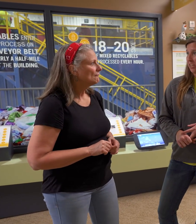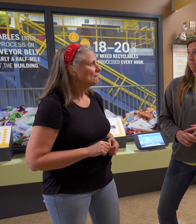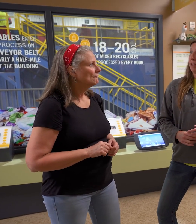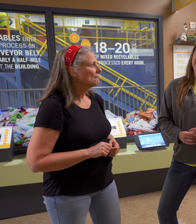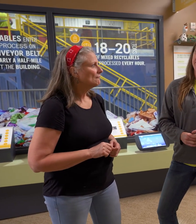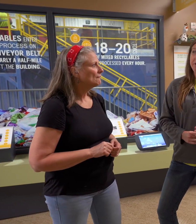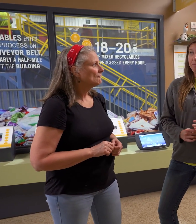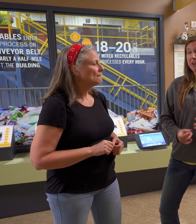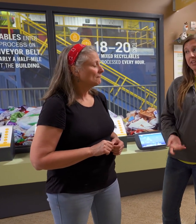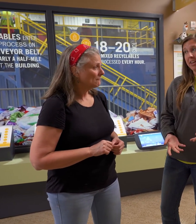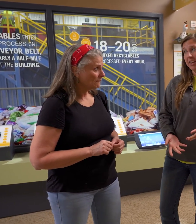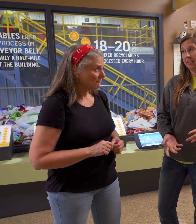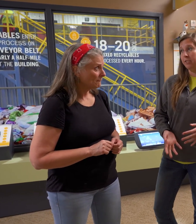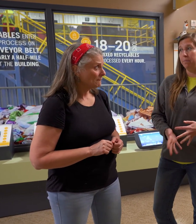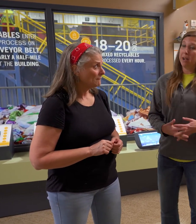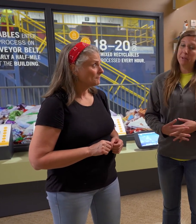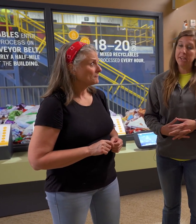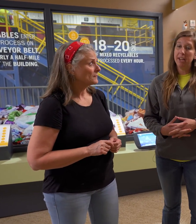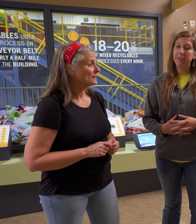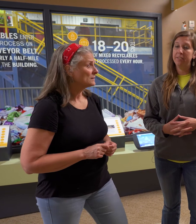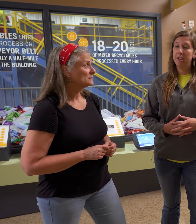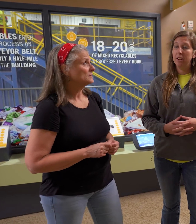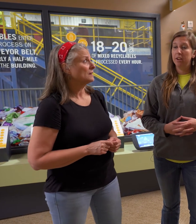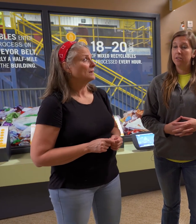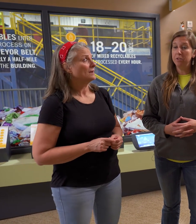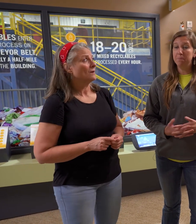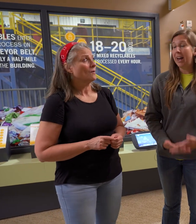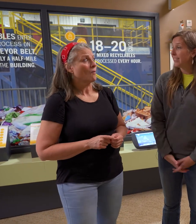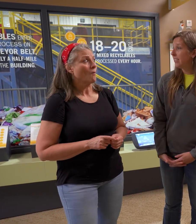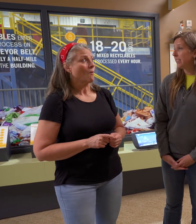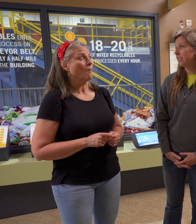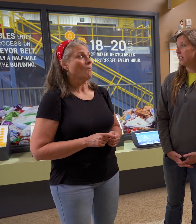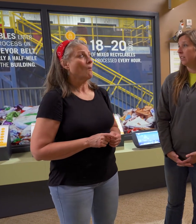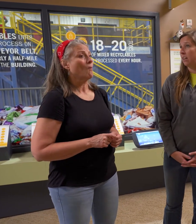we can make new metal cans and top cans, new boxes.